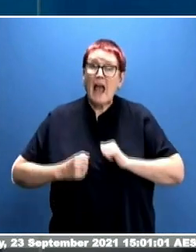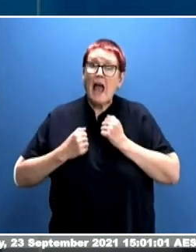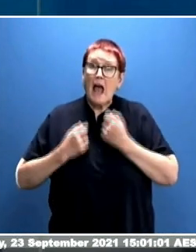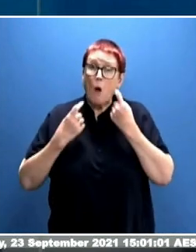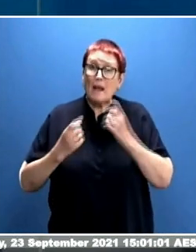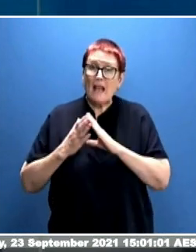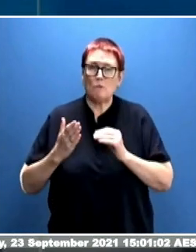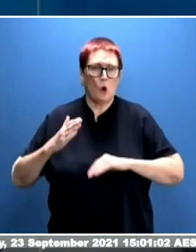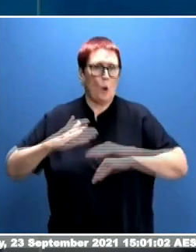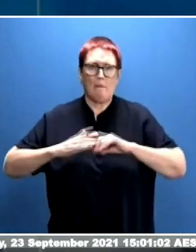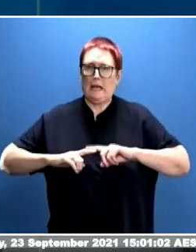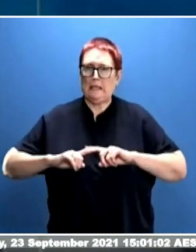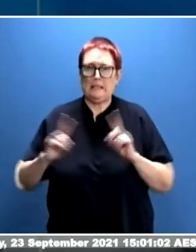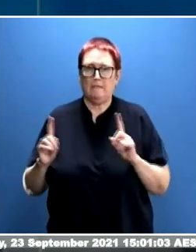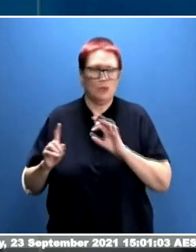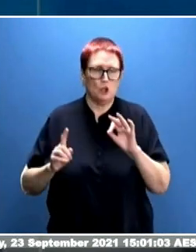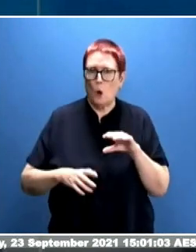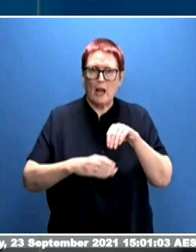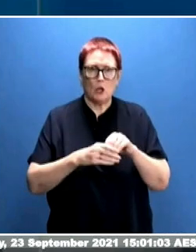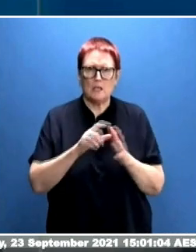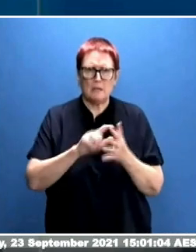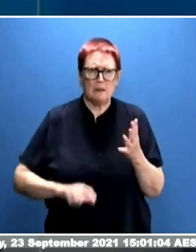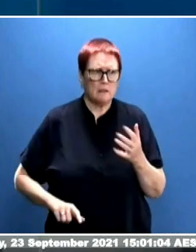I'm not sure I understand about that, Ms Kerr.